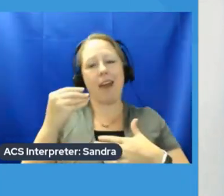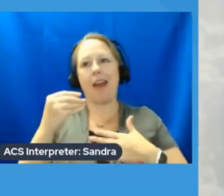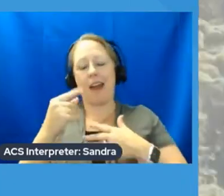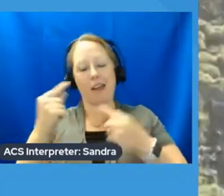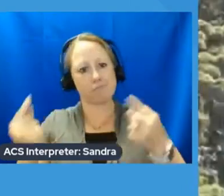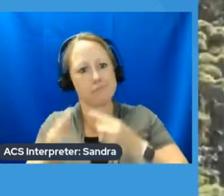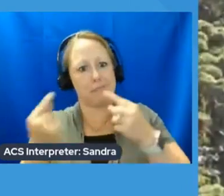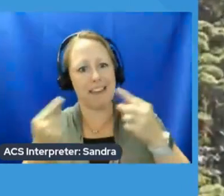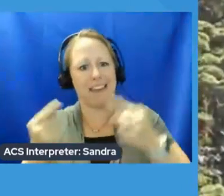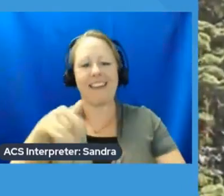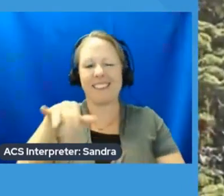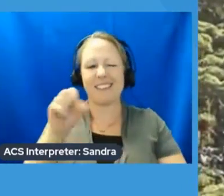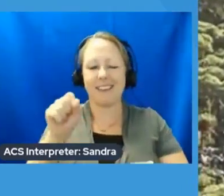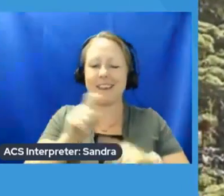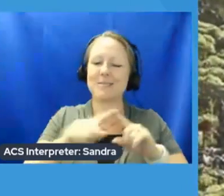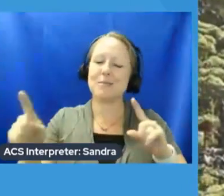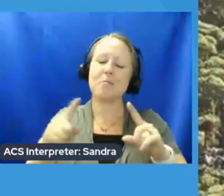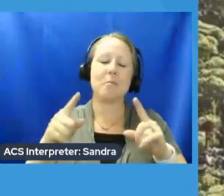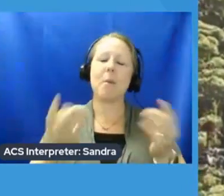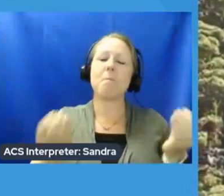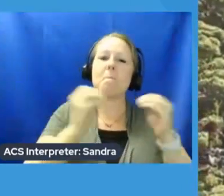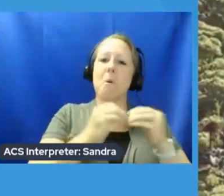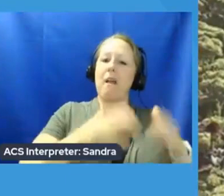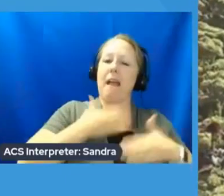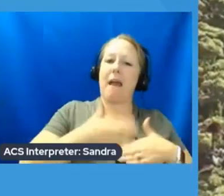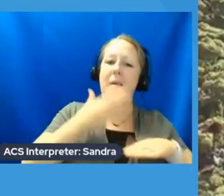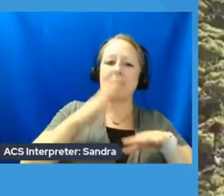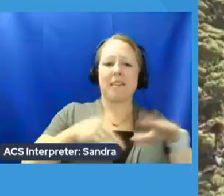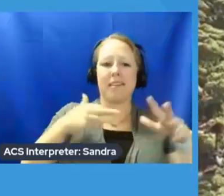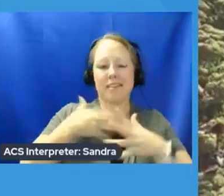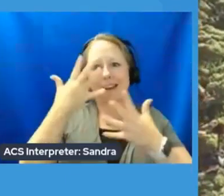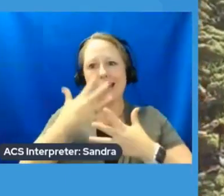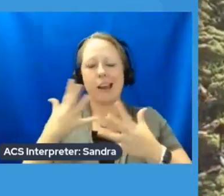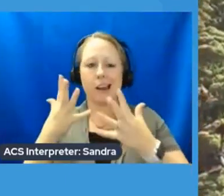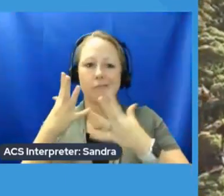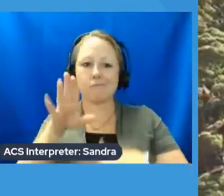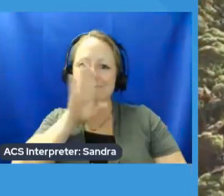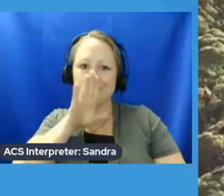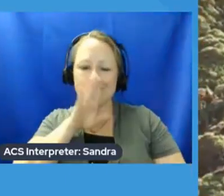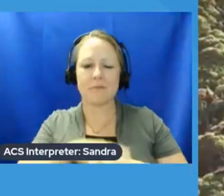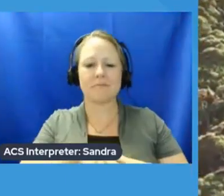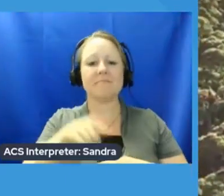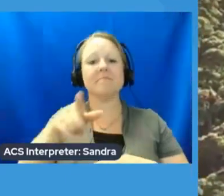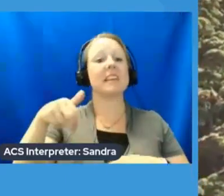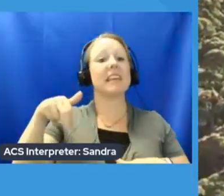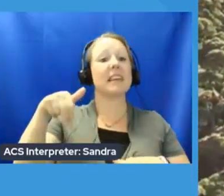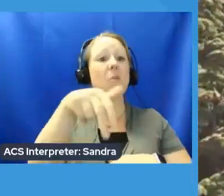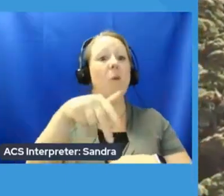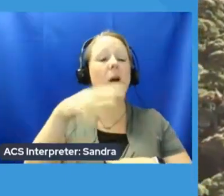Ricky took his first steps at 17 months of age as he tottered toward my husband and me